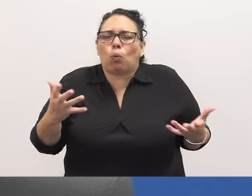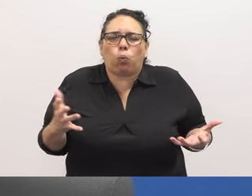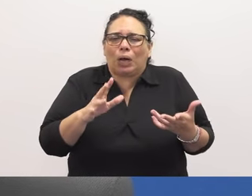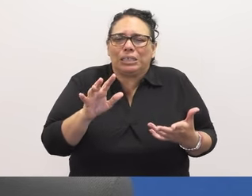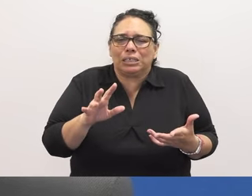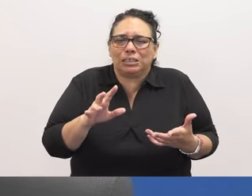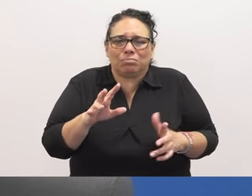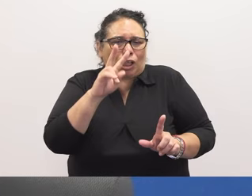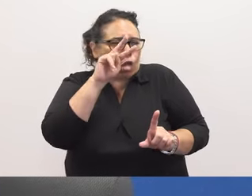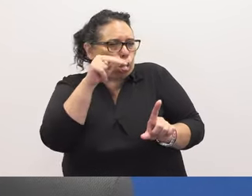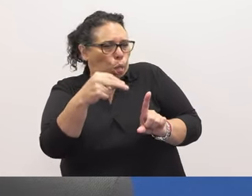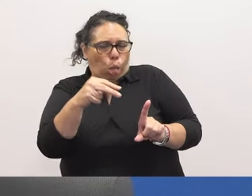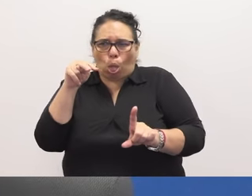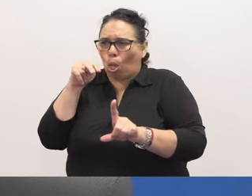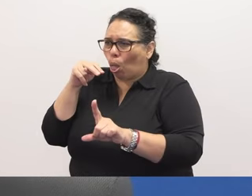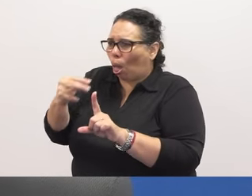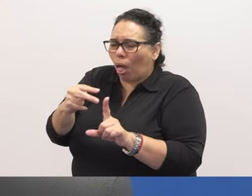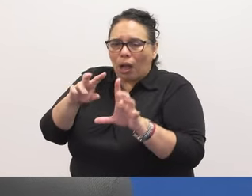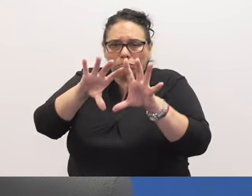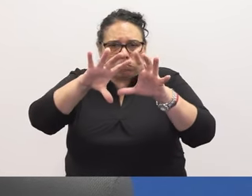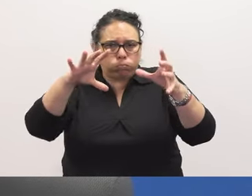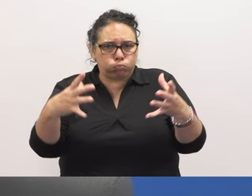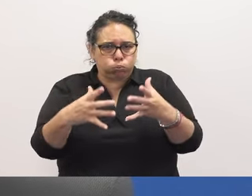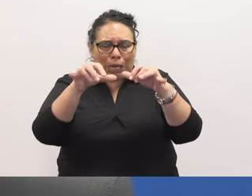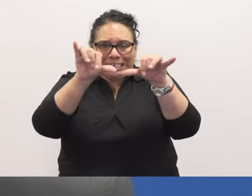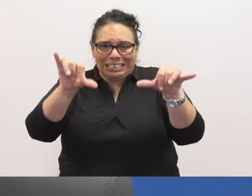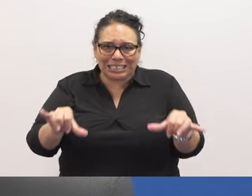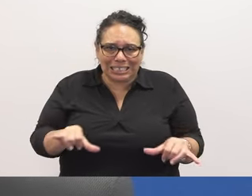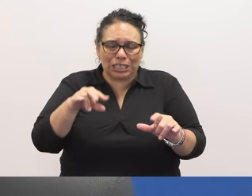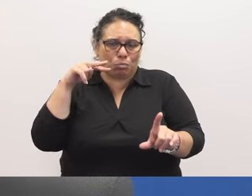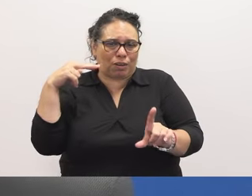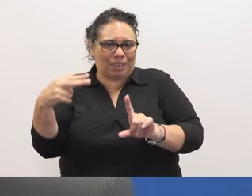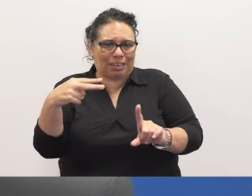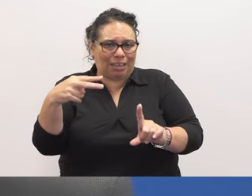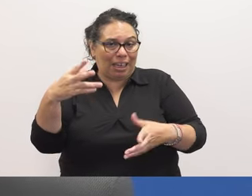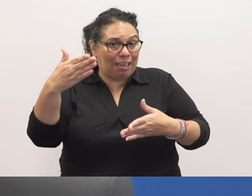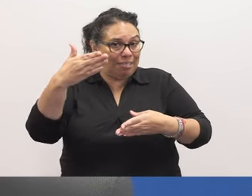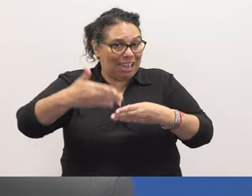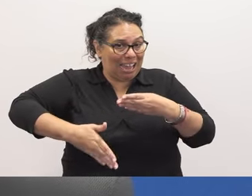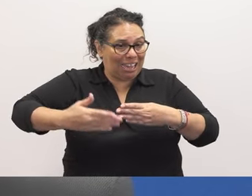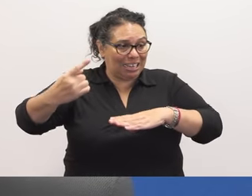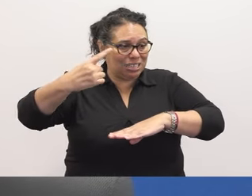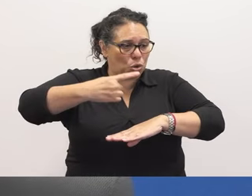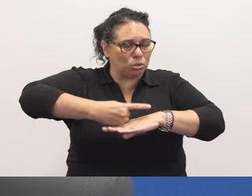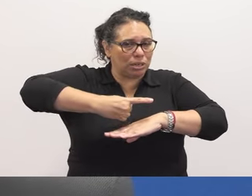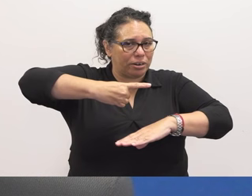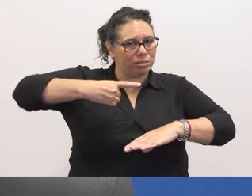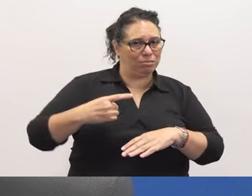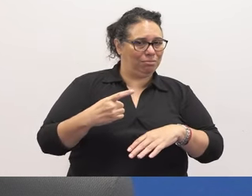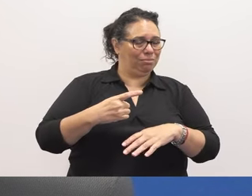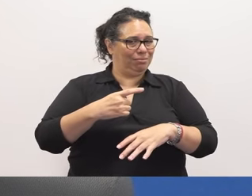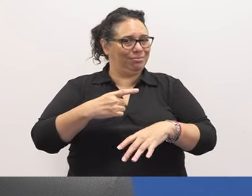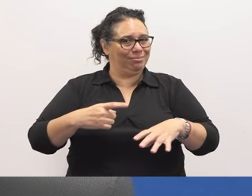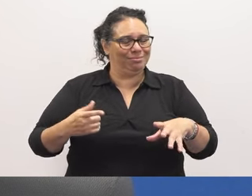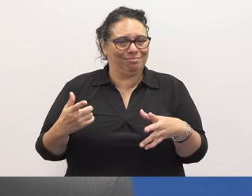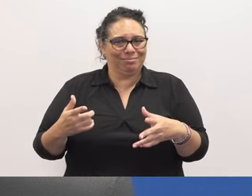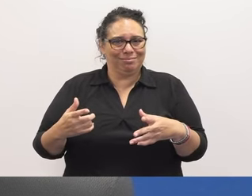If at the end of the day, our goal here is to improve, yes, student experience, student engagement,